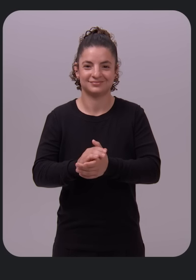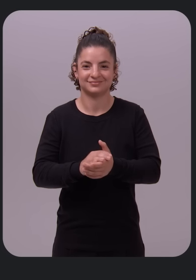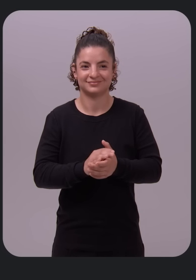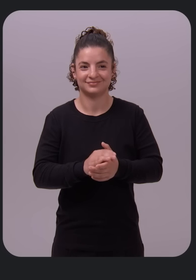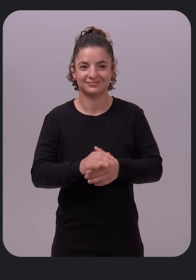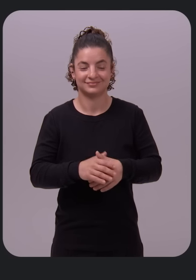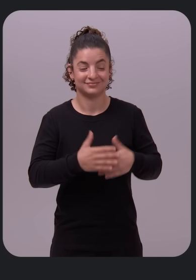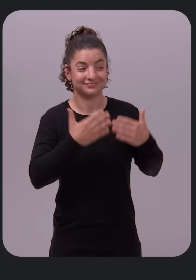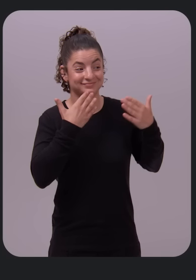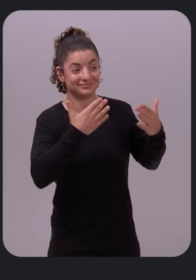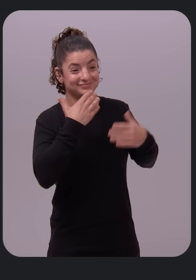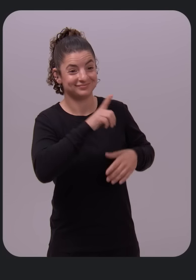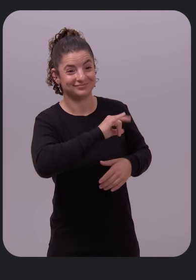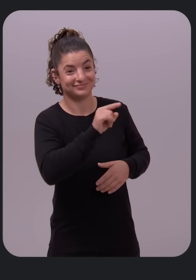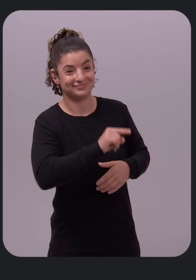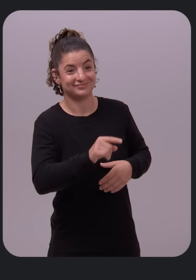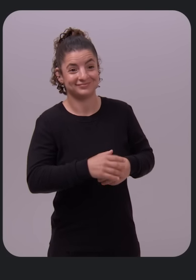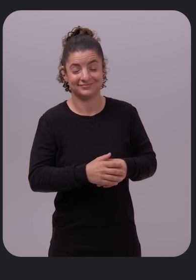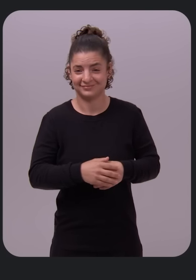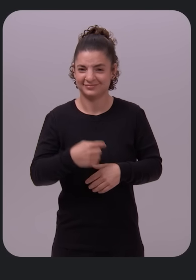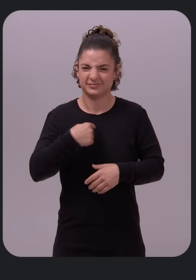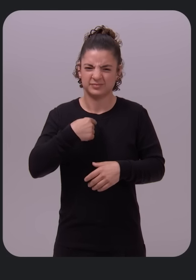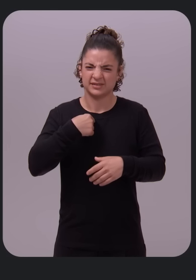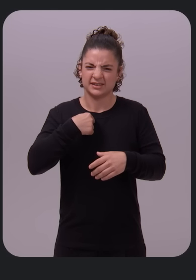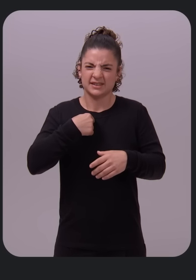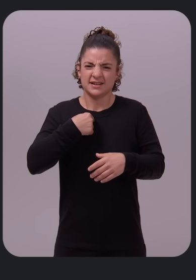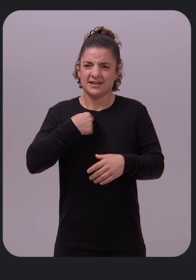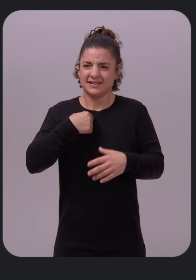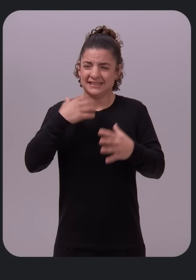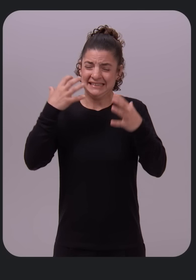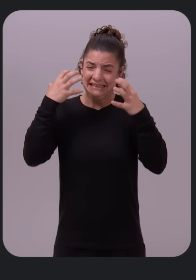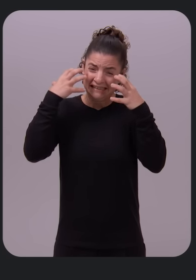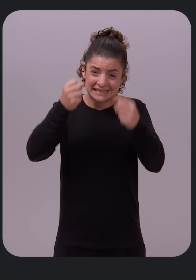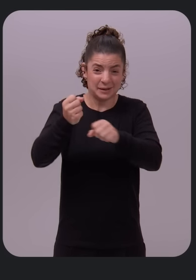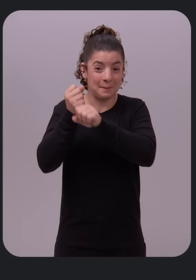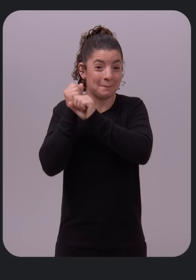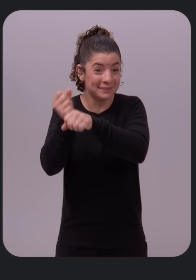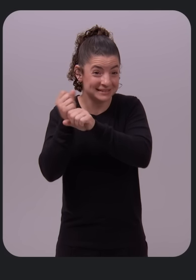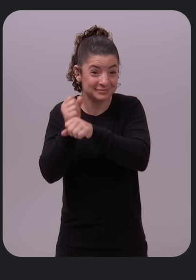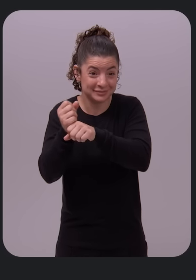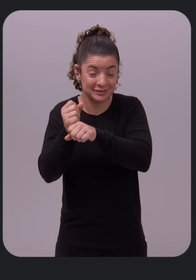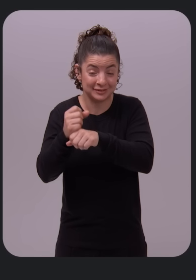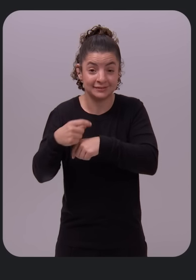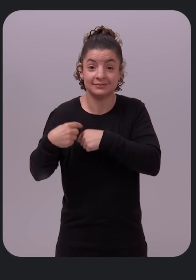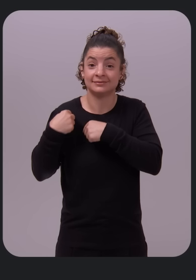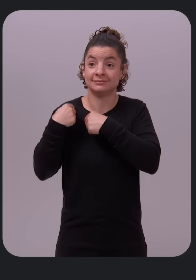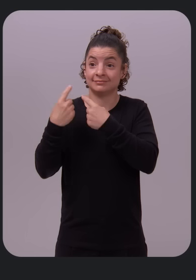Thanks, Liz. OK, so I'm a huge baseball fan. And lately, there's been a lot of buzz